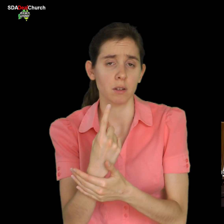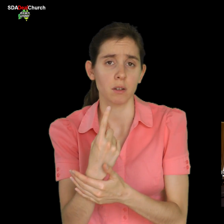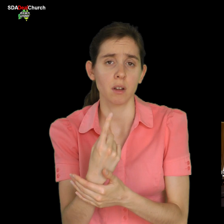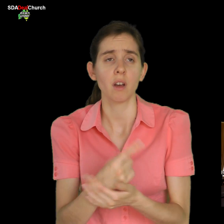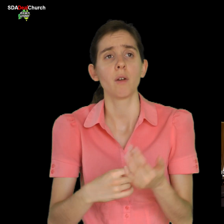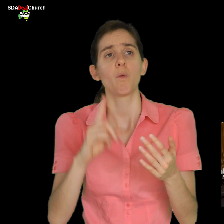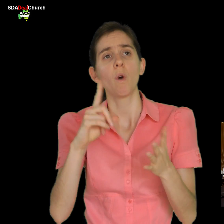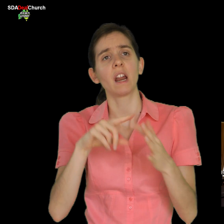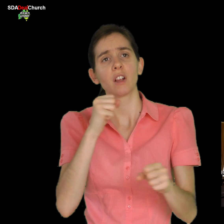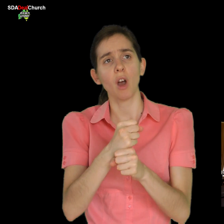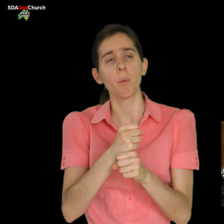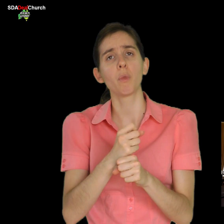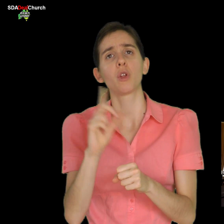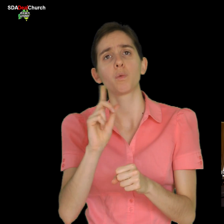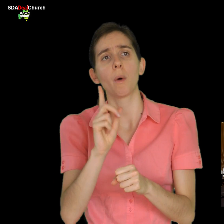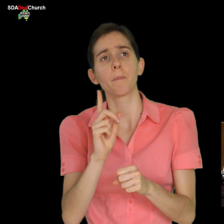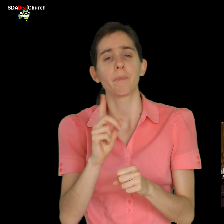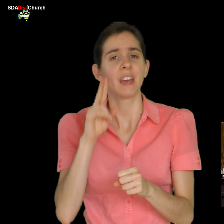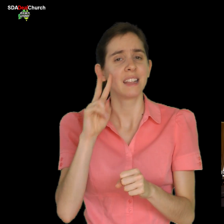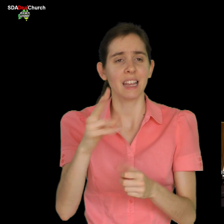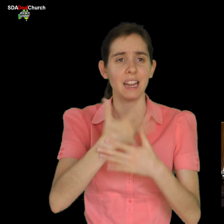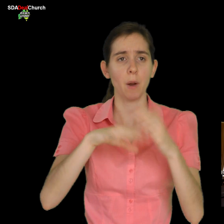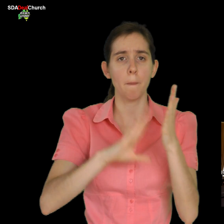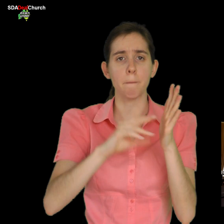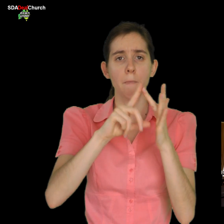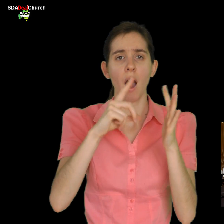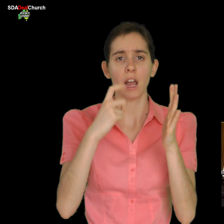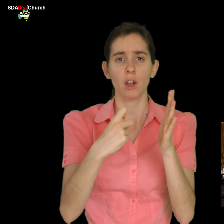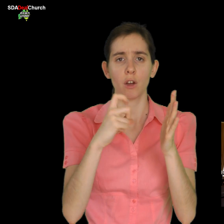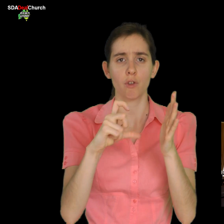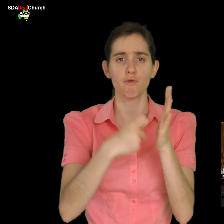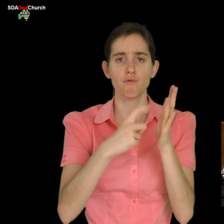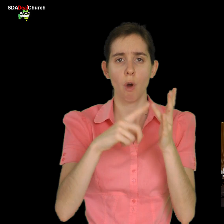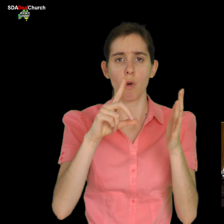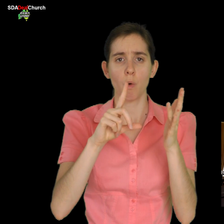example of this is seen in microorganisms that by random changes